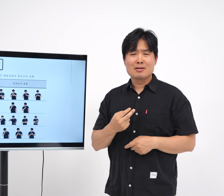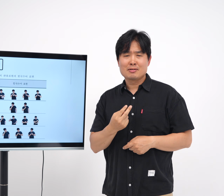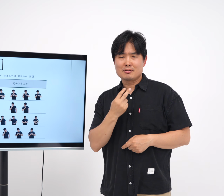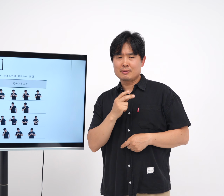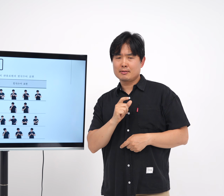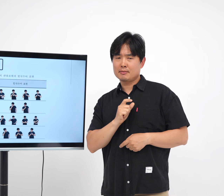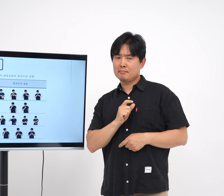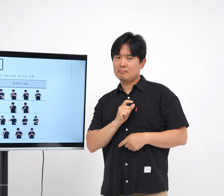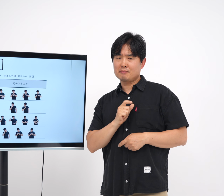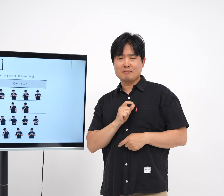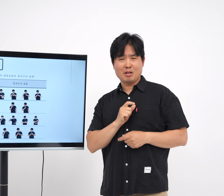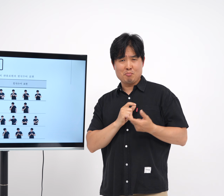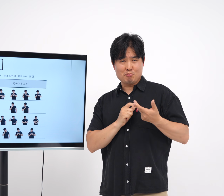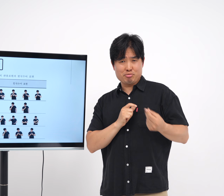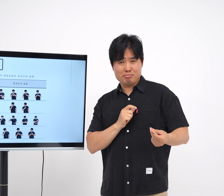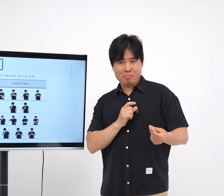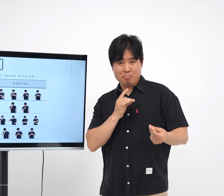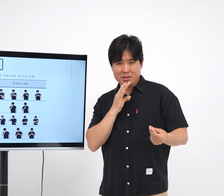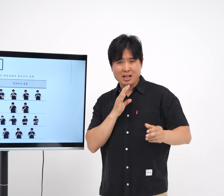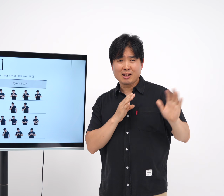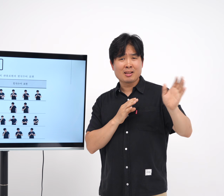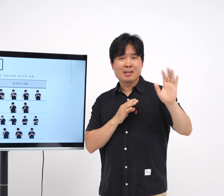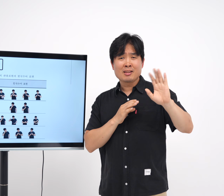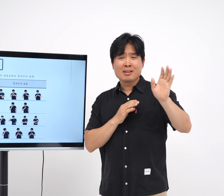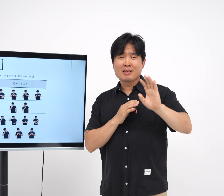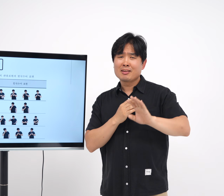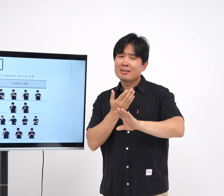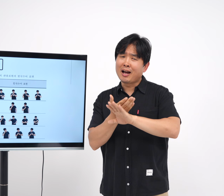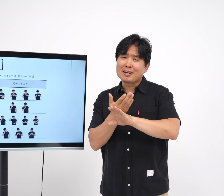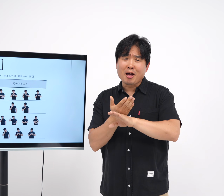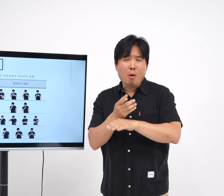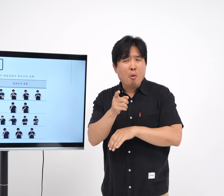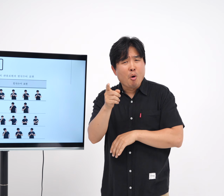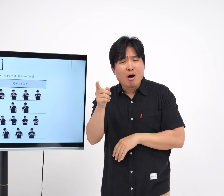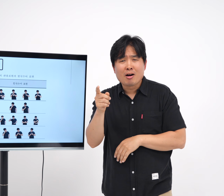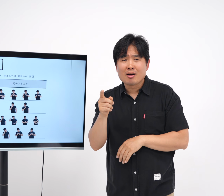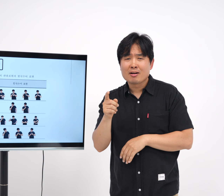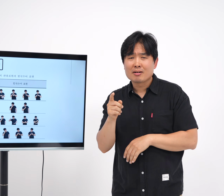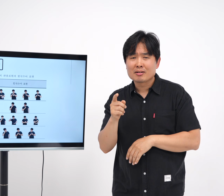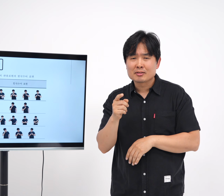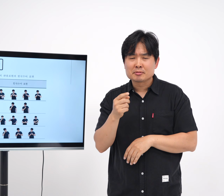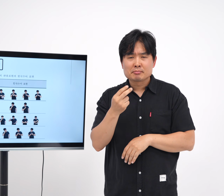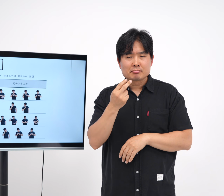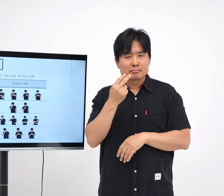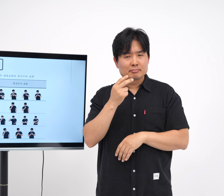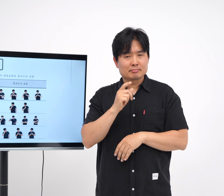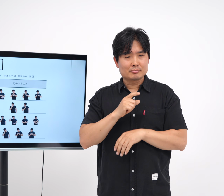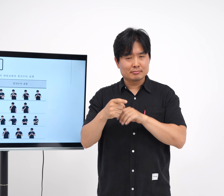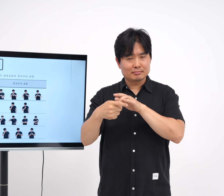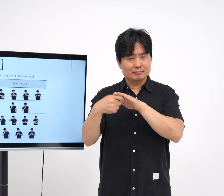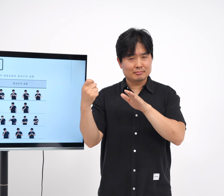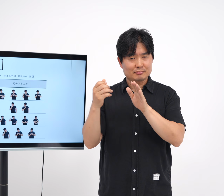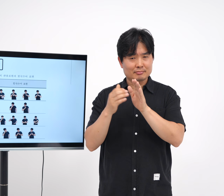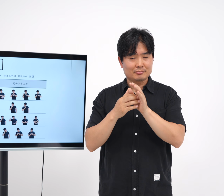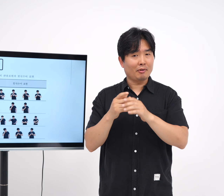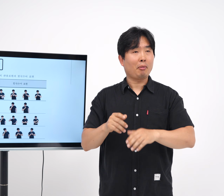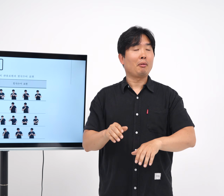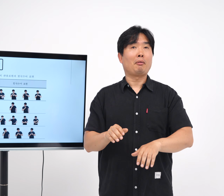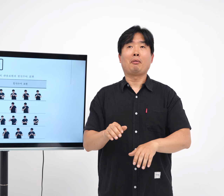This expression is not about the smell of someone after they have been to the bathroom, but rather the suspicion and embarrassment